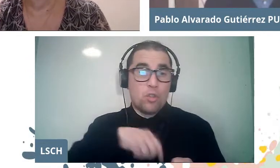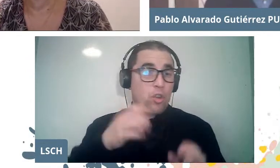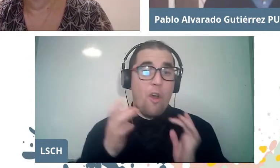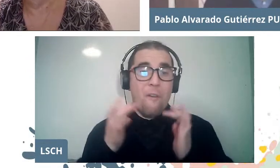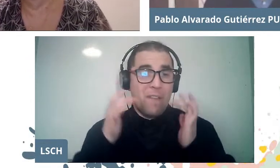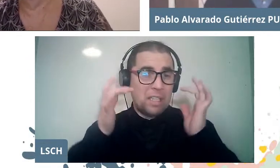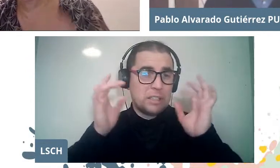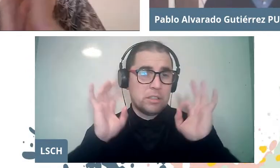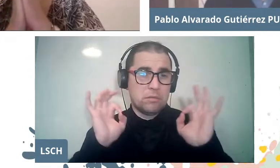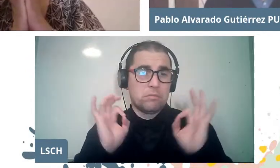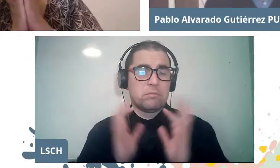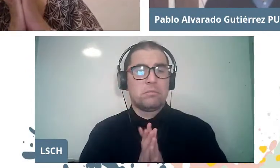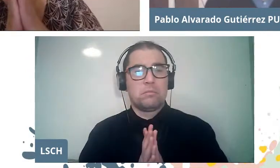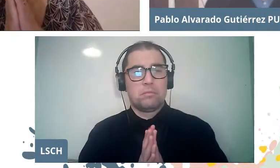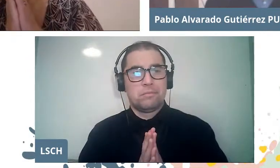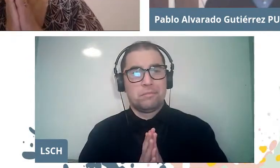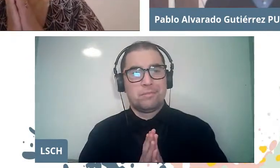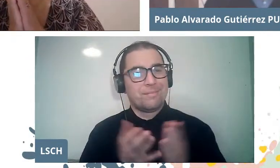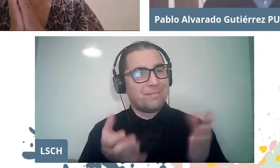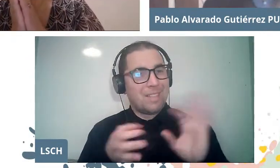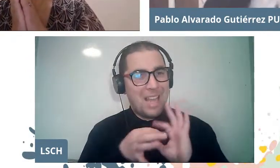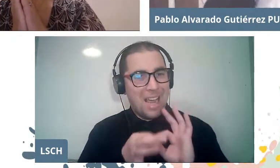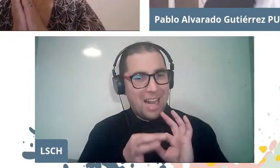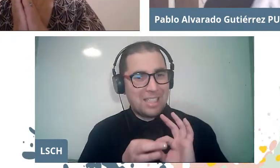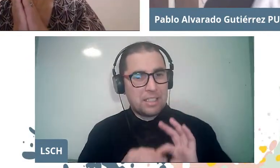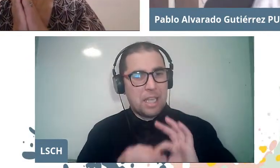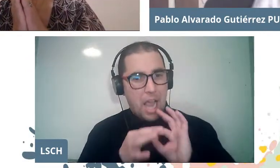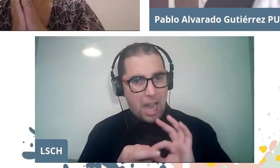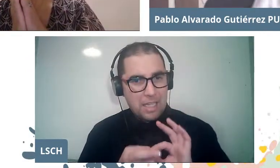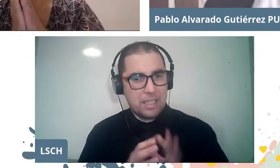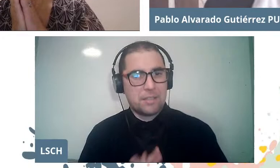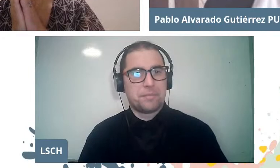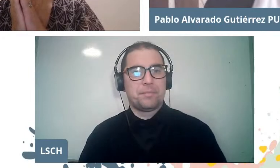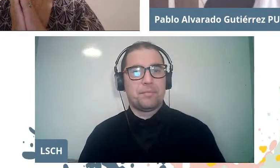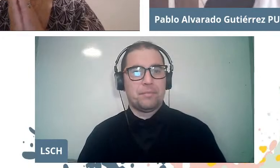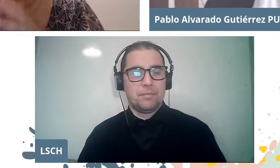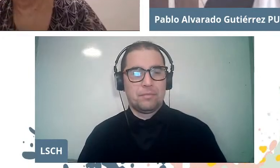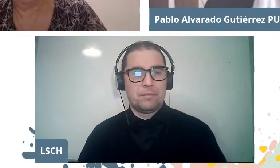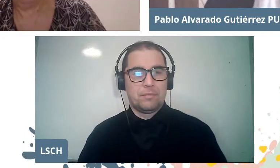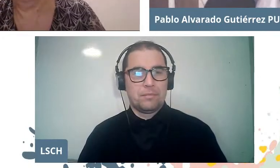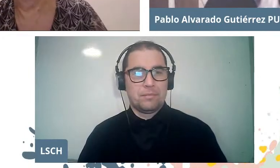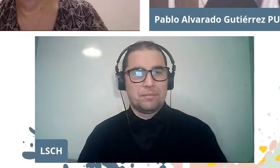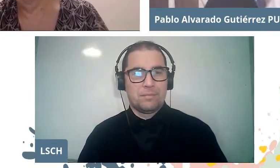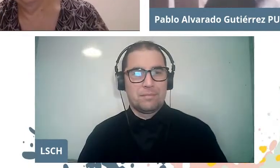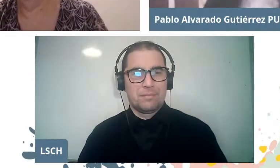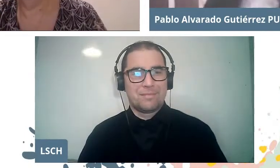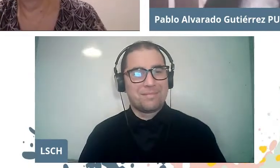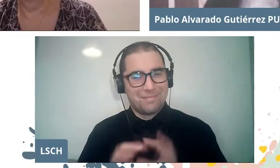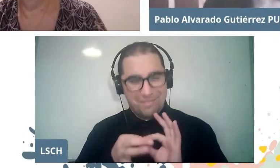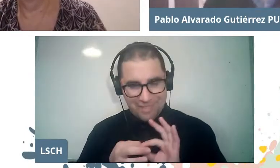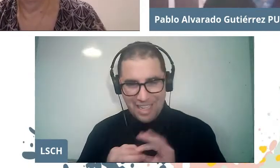so thank you, thank you. Thank you for the invitation.